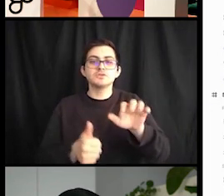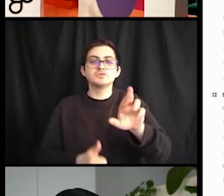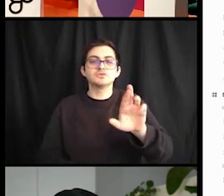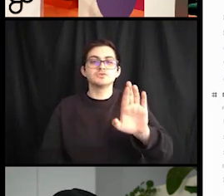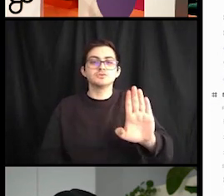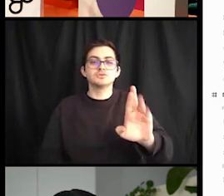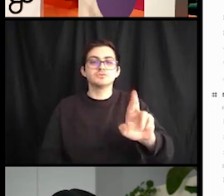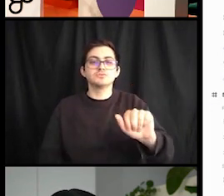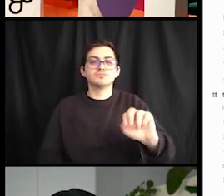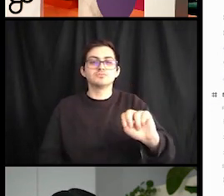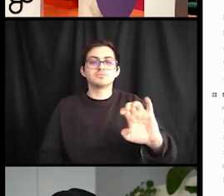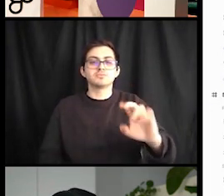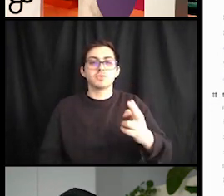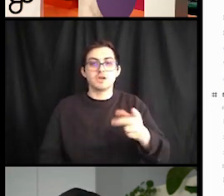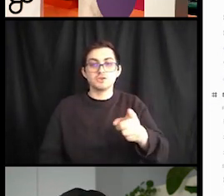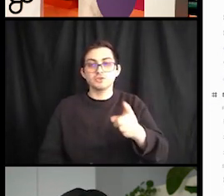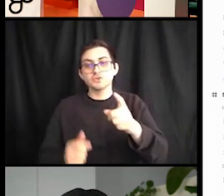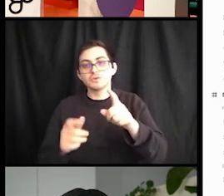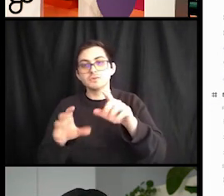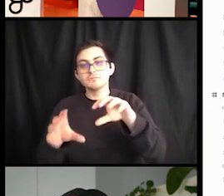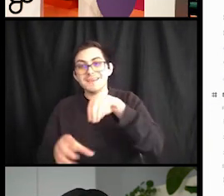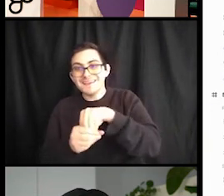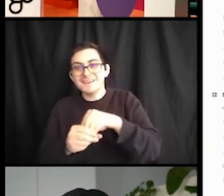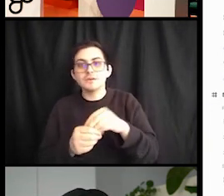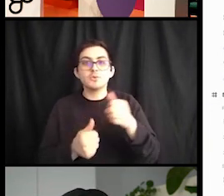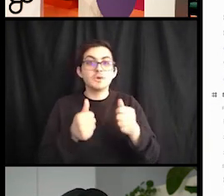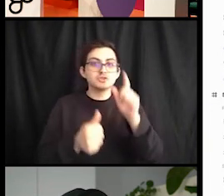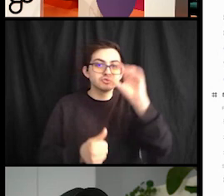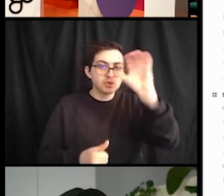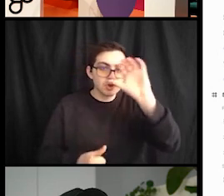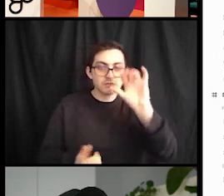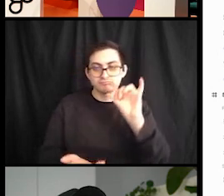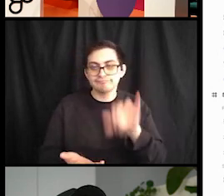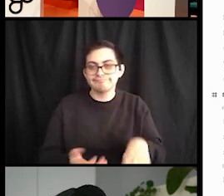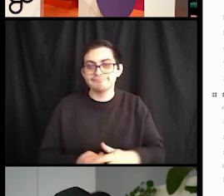All right. Just give me a second to get in there. No worries.